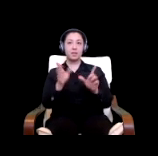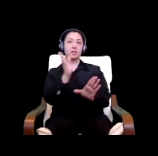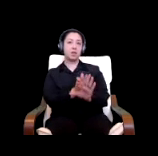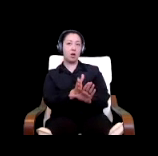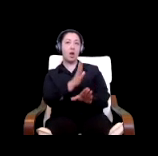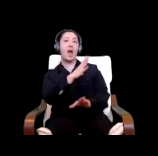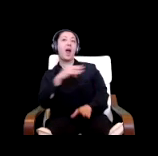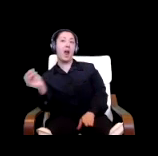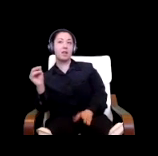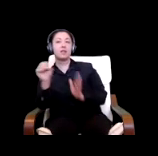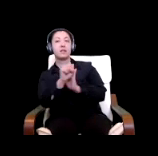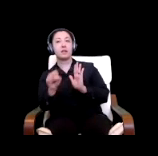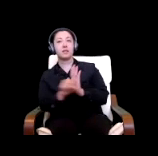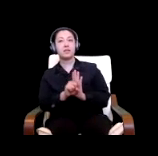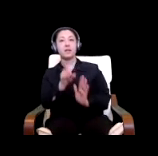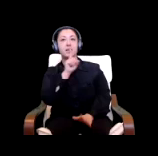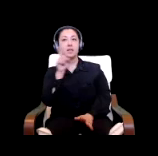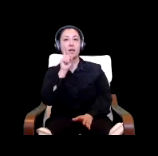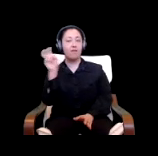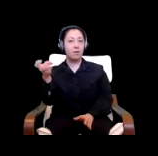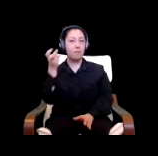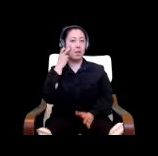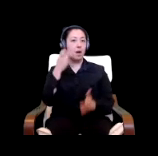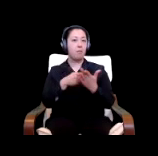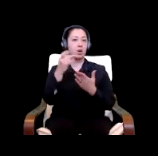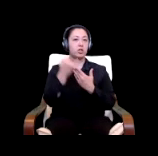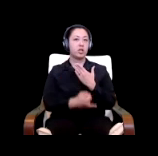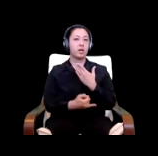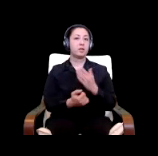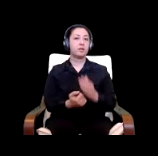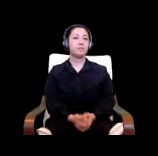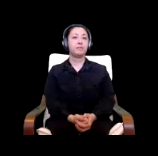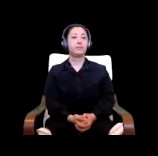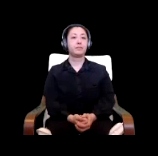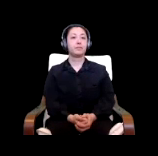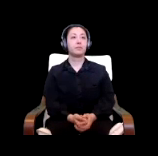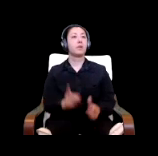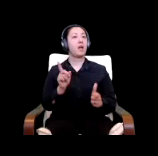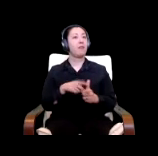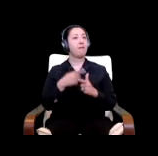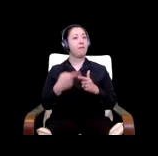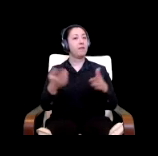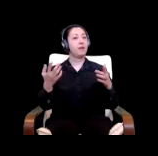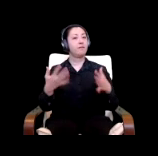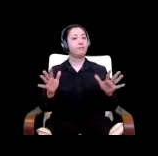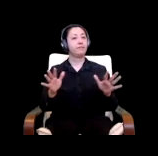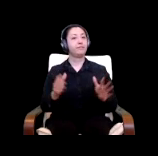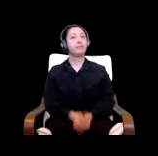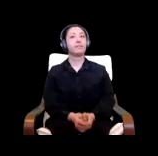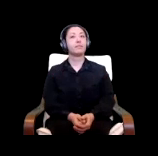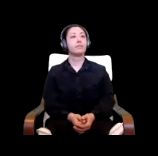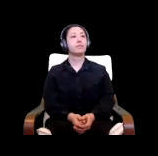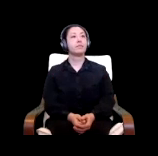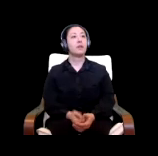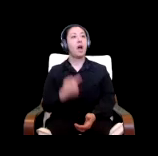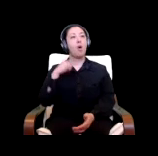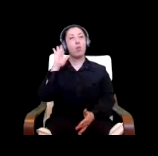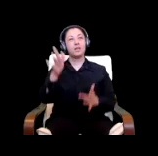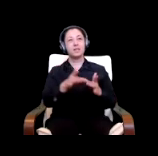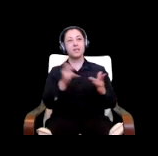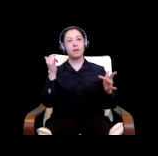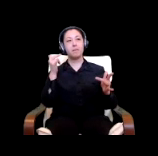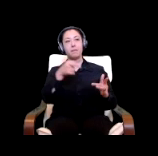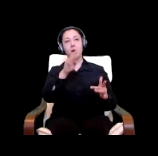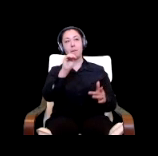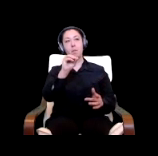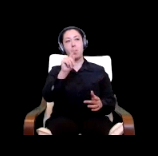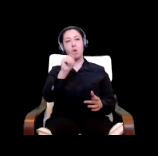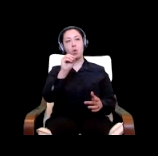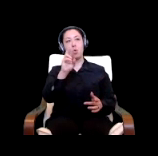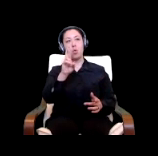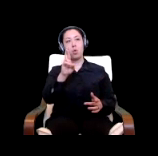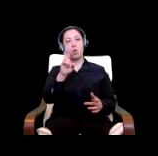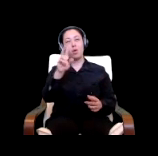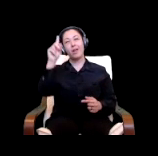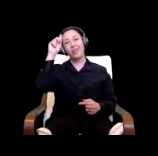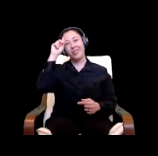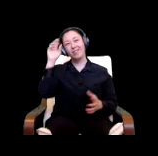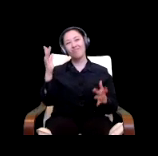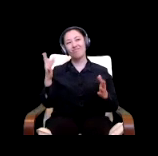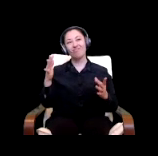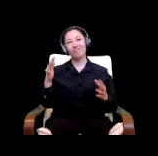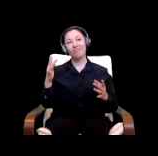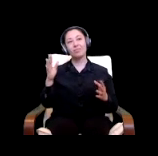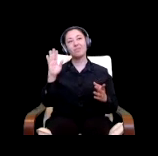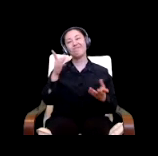I'm going to skip past motor, I think it fits into some of the other topics that we have